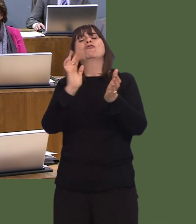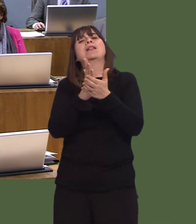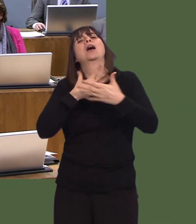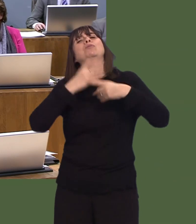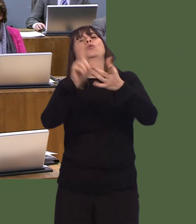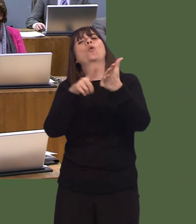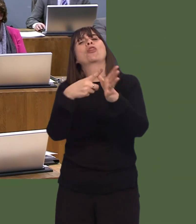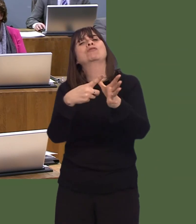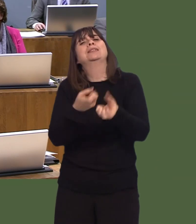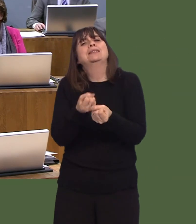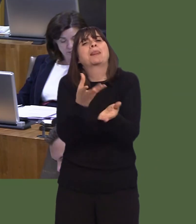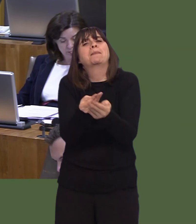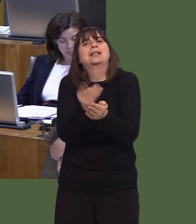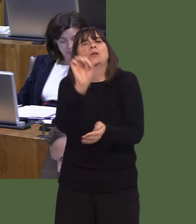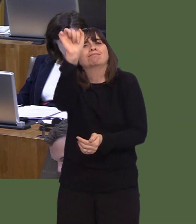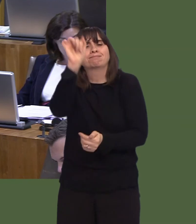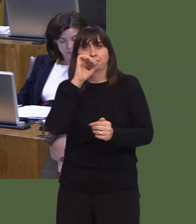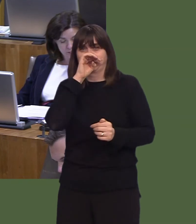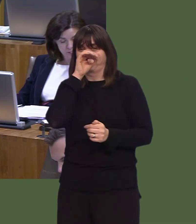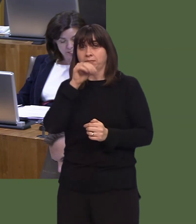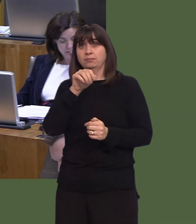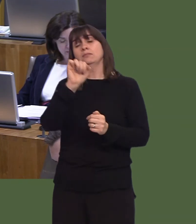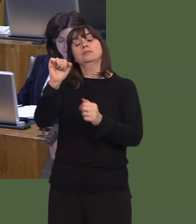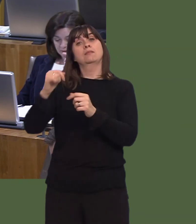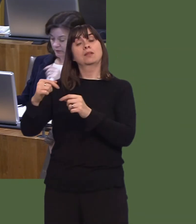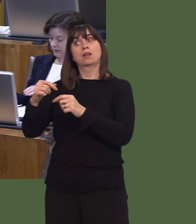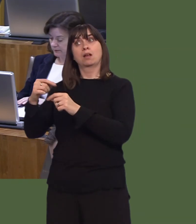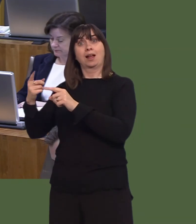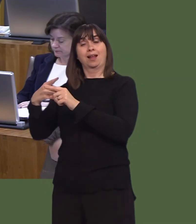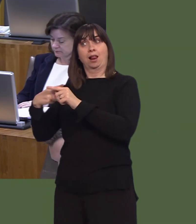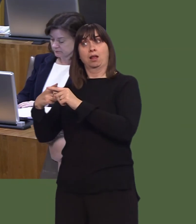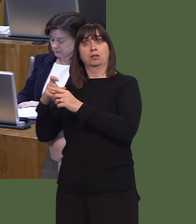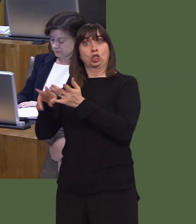Let's remind ourselves that, under the Member's party in England, there are no new schools being built at all.